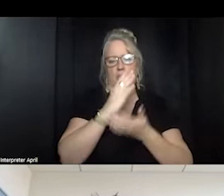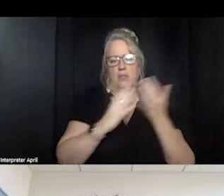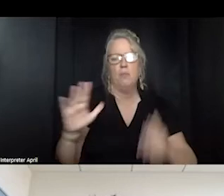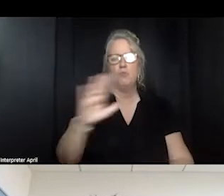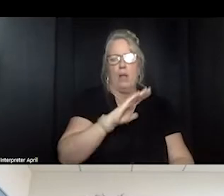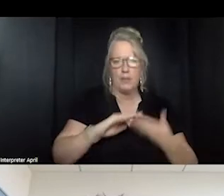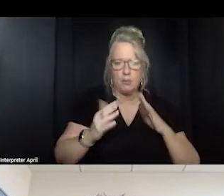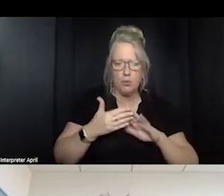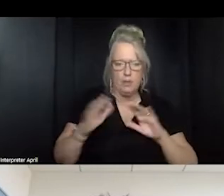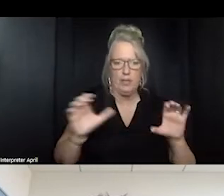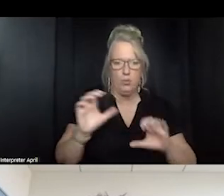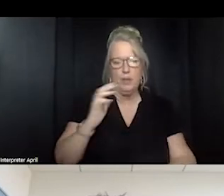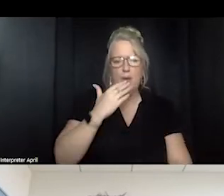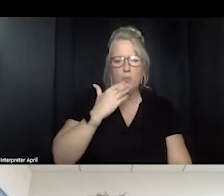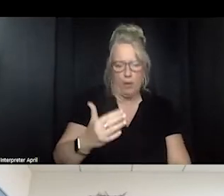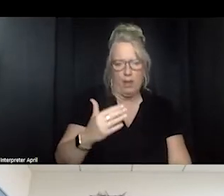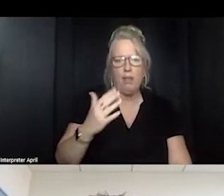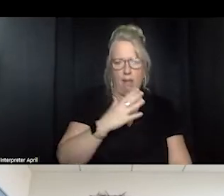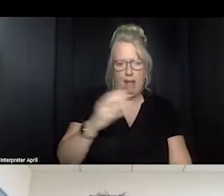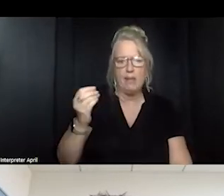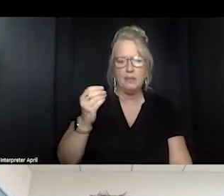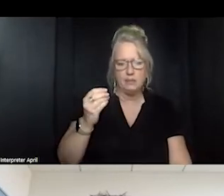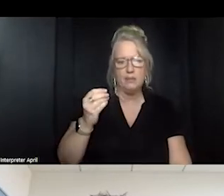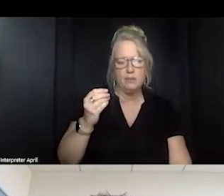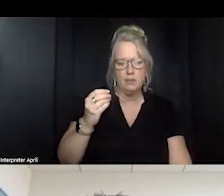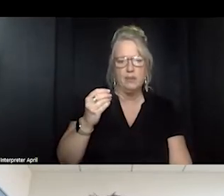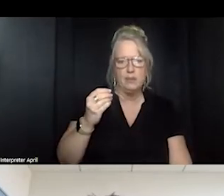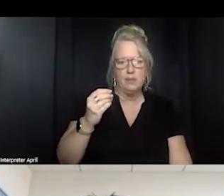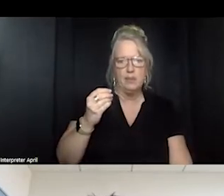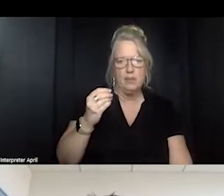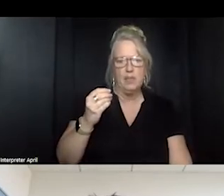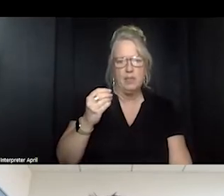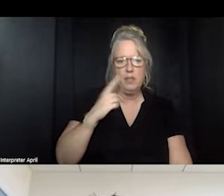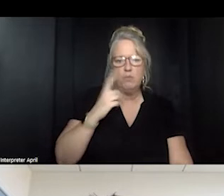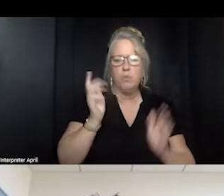THAT. DO THAT WELL. AND, AND, FOR THE FOR THE SMALL PERCENTAGE OF PATIENTS THAT NEED THAT